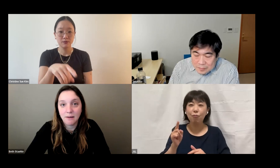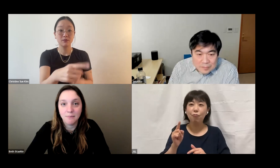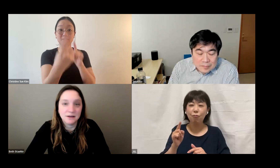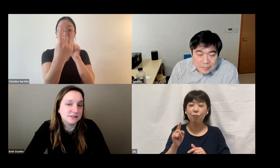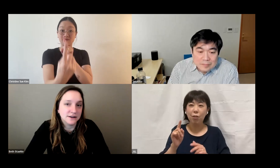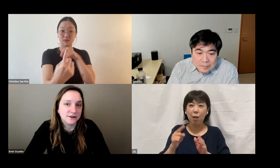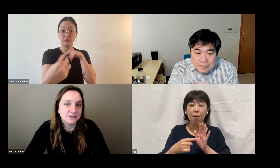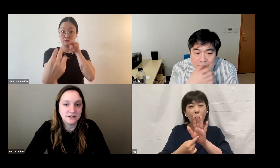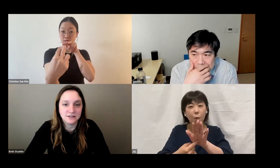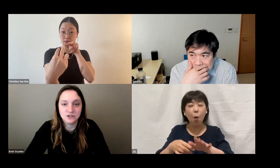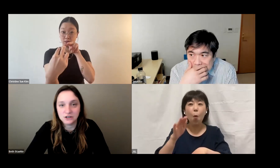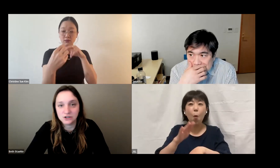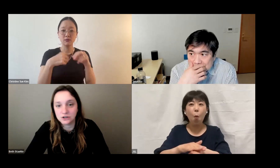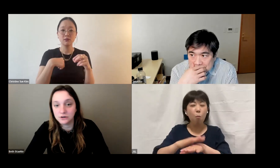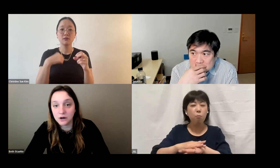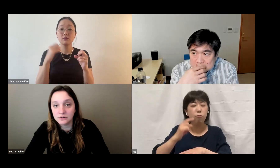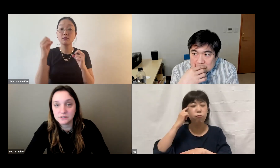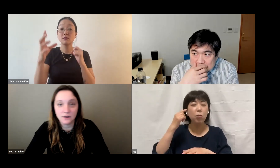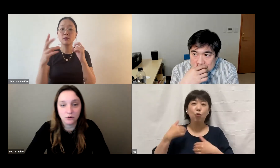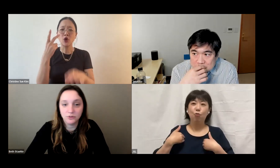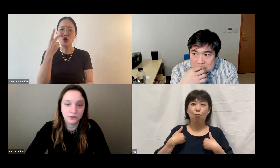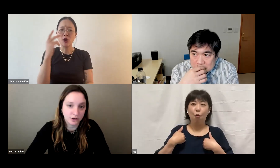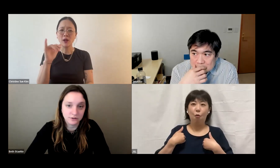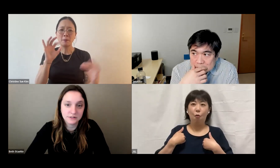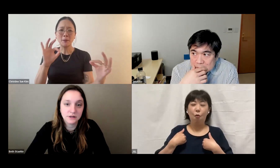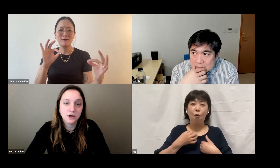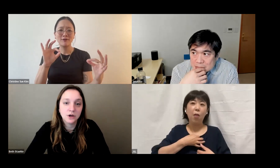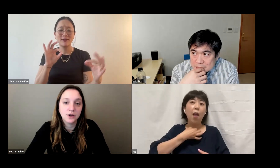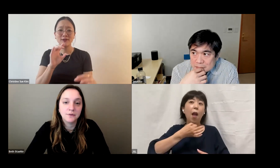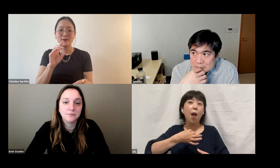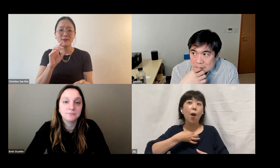Because singers like to change their notes and hold their notes.